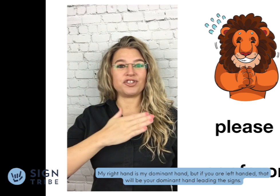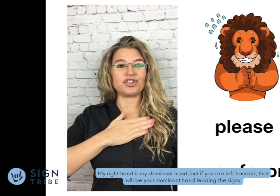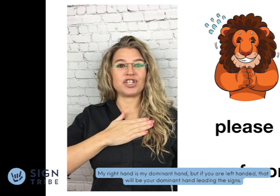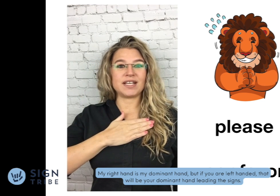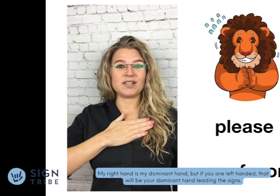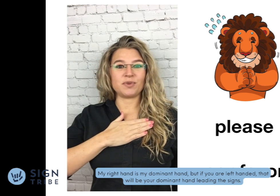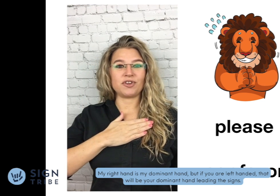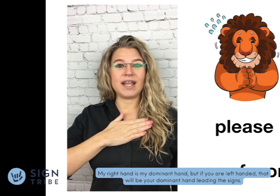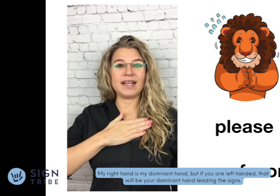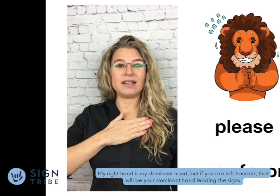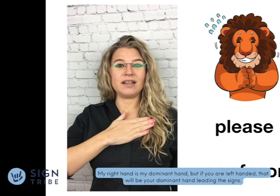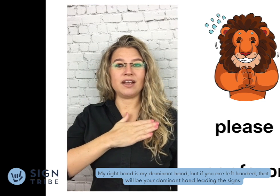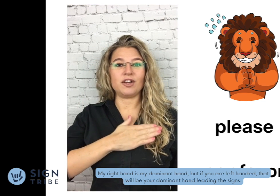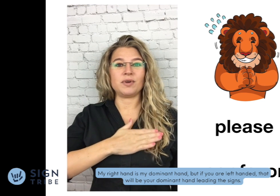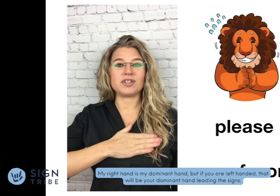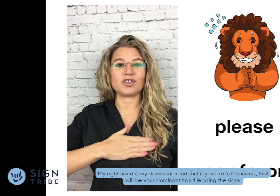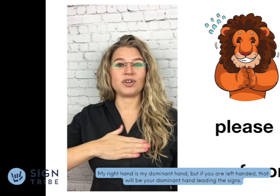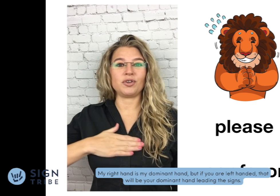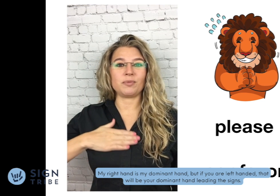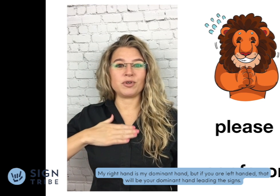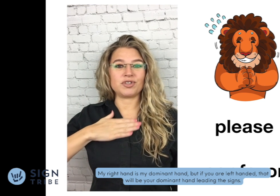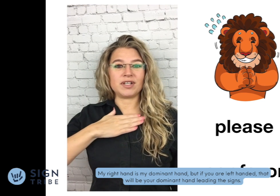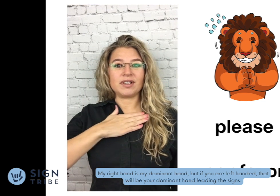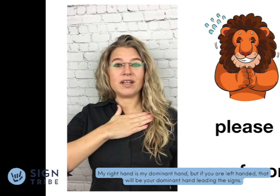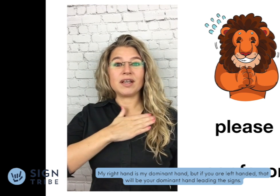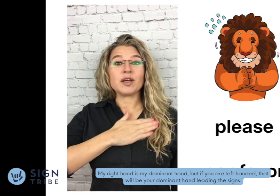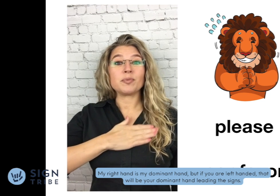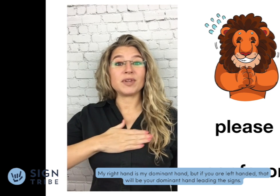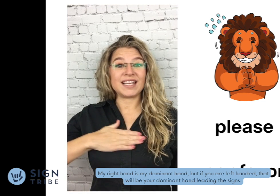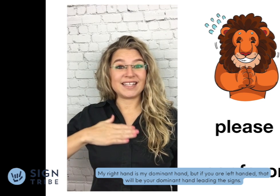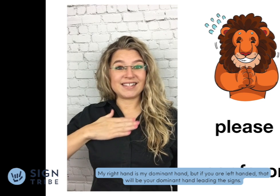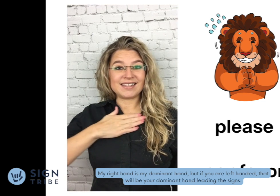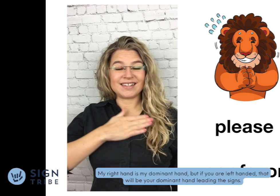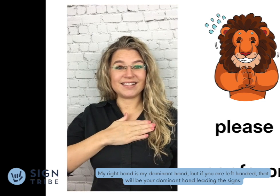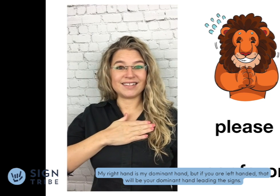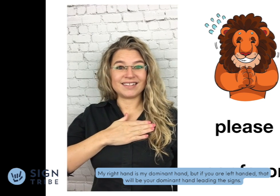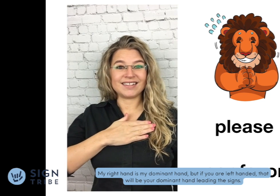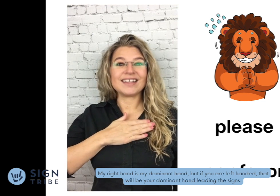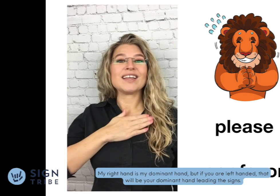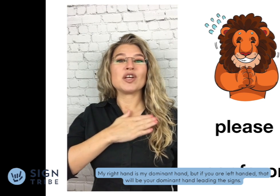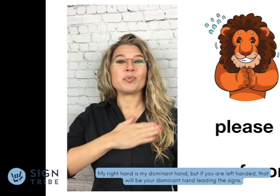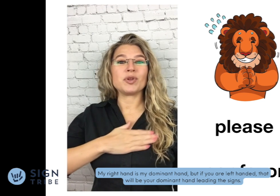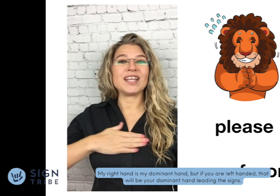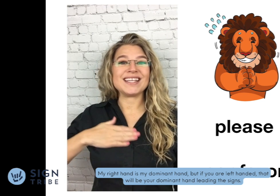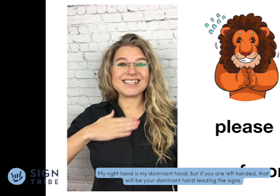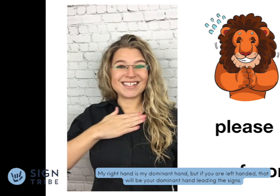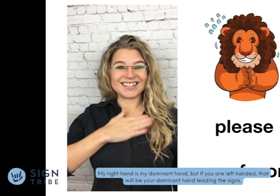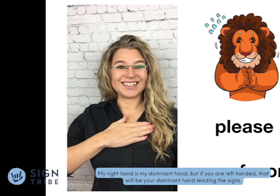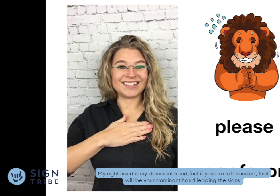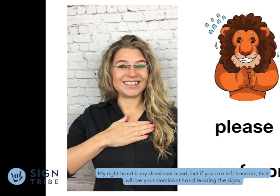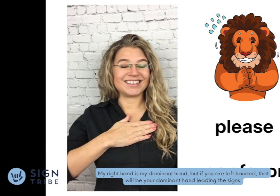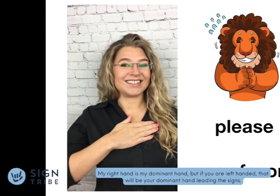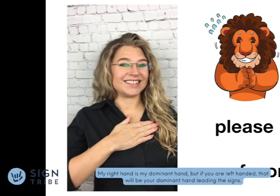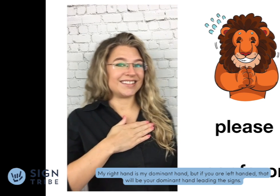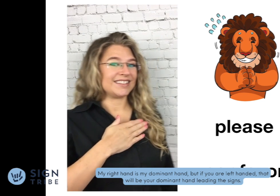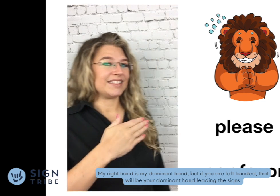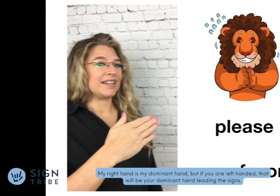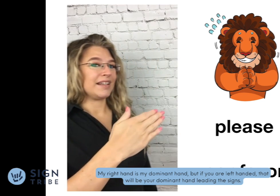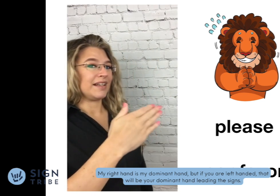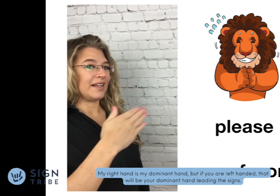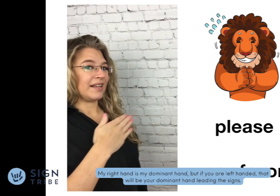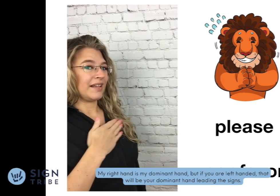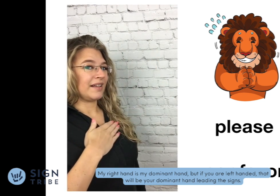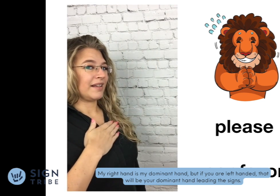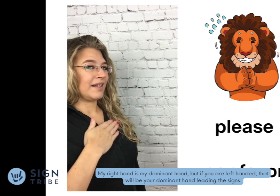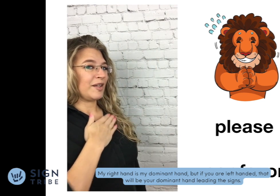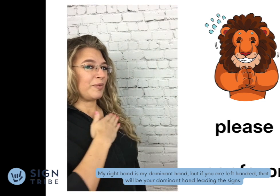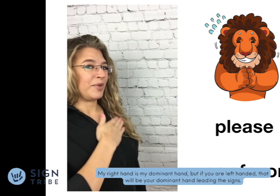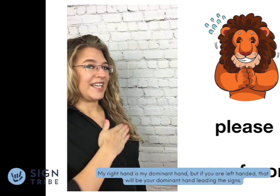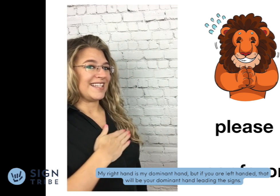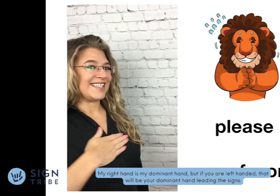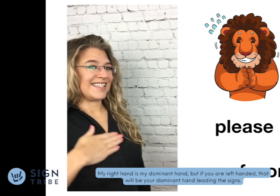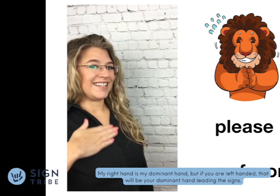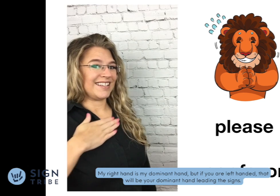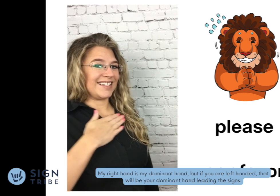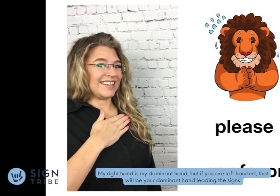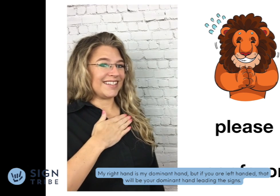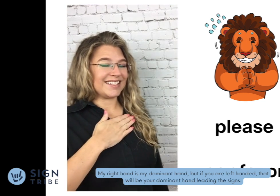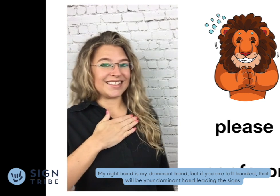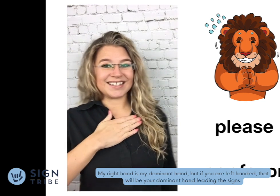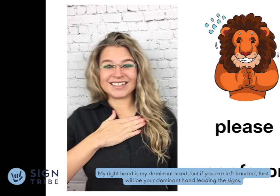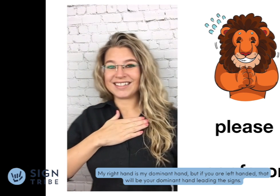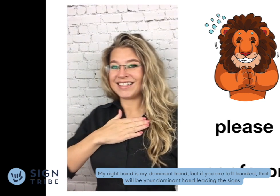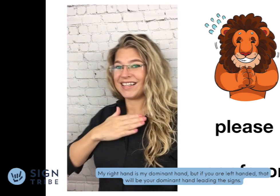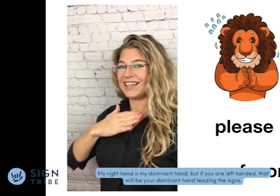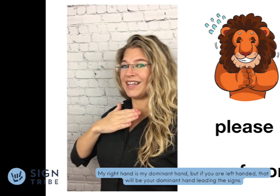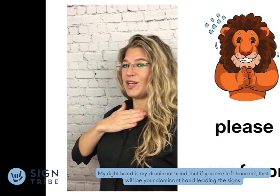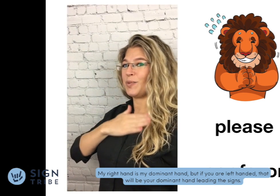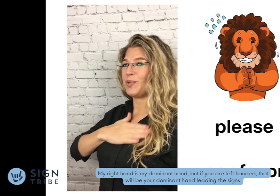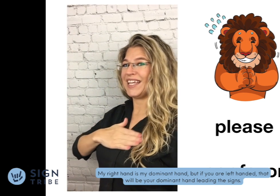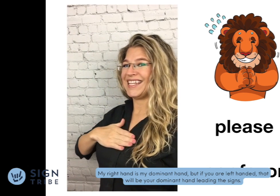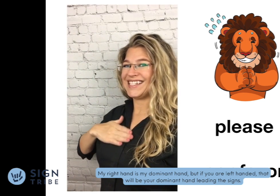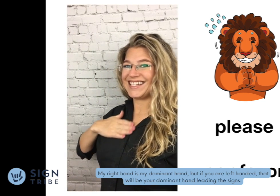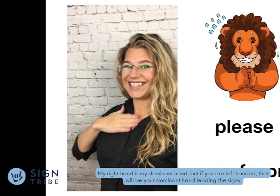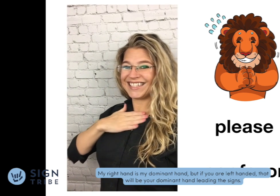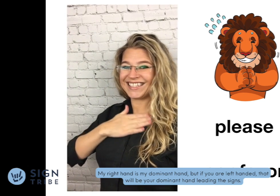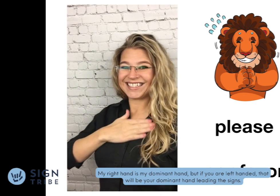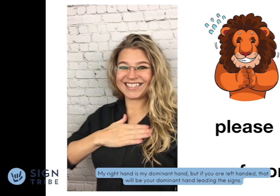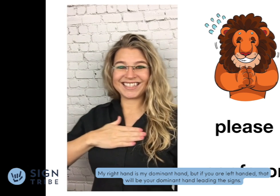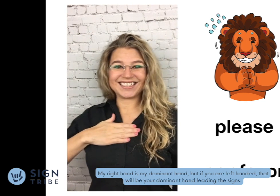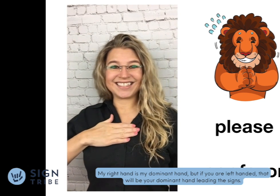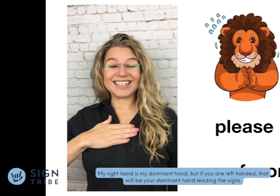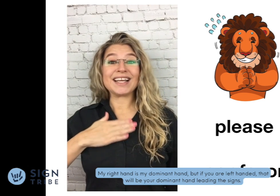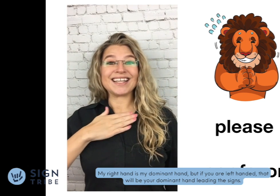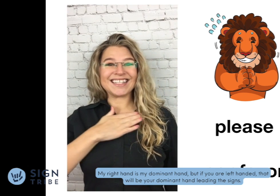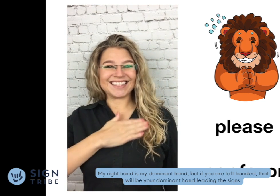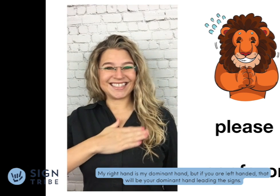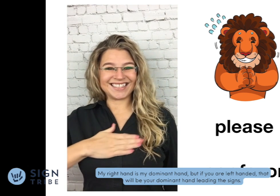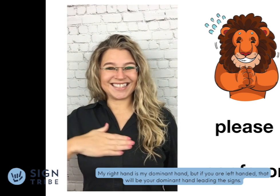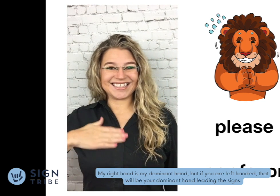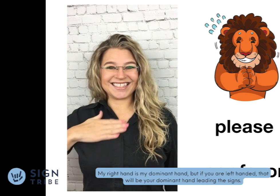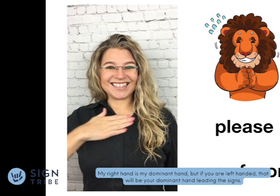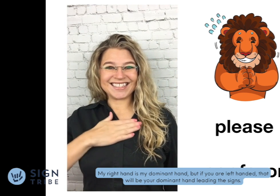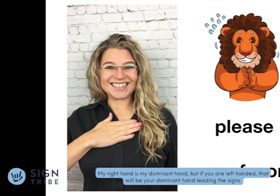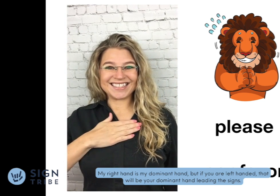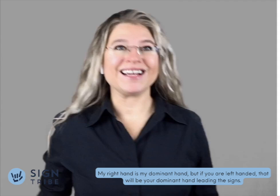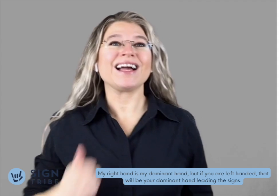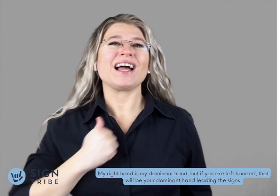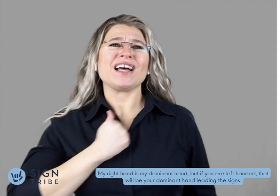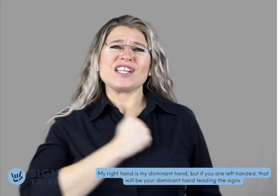your chest with your hand, and go in a circular motion. Please. Please. Please. Please. Please.